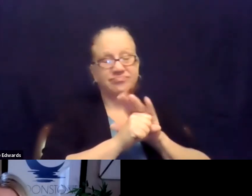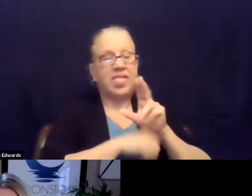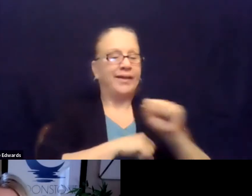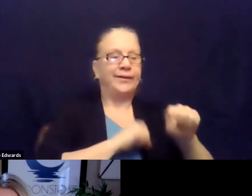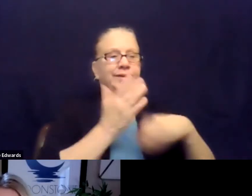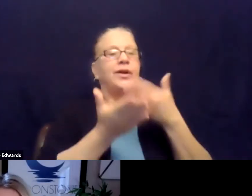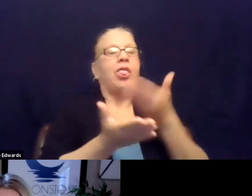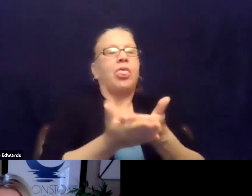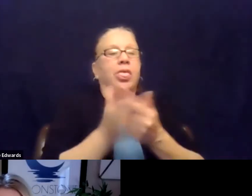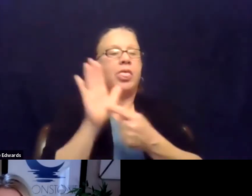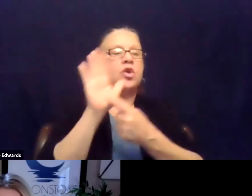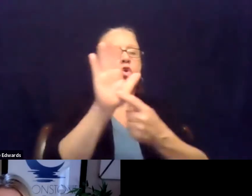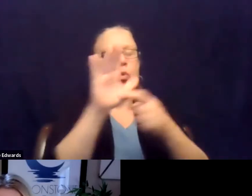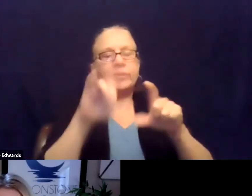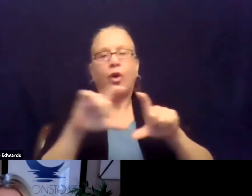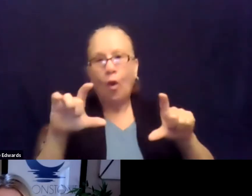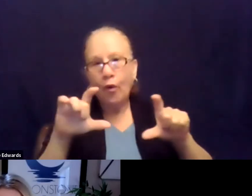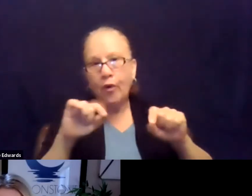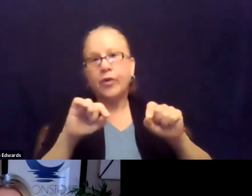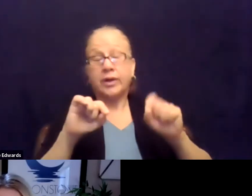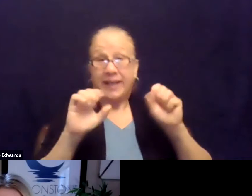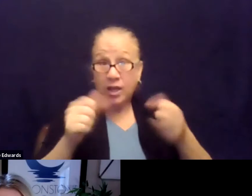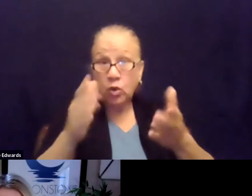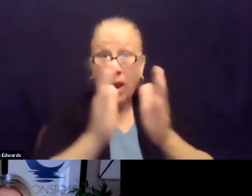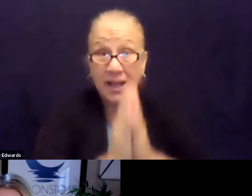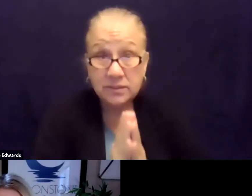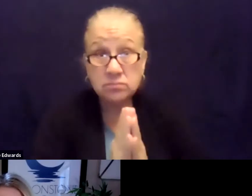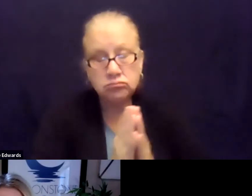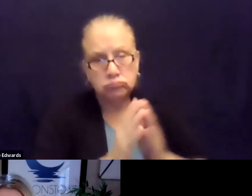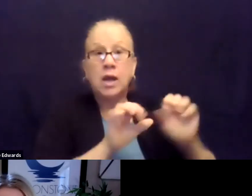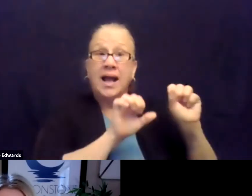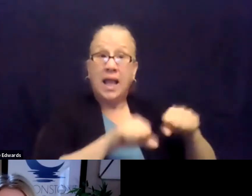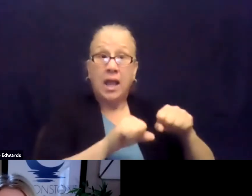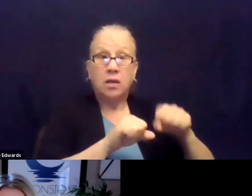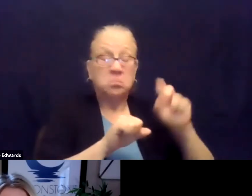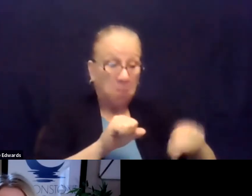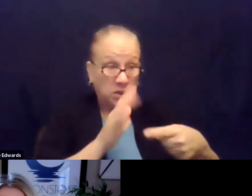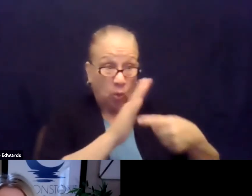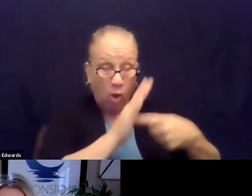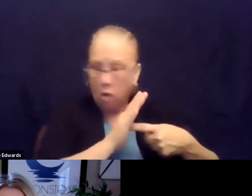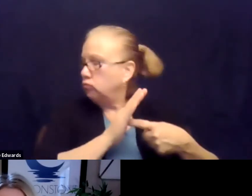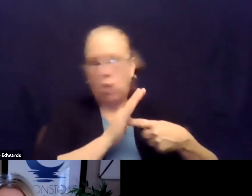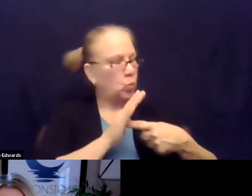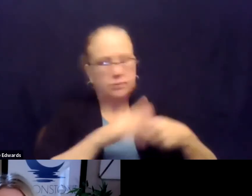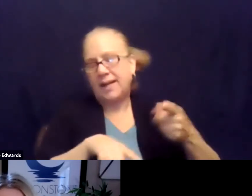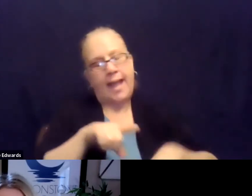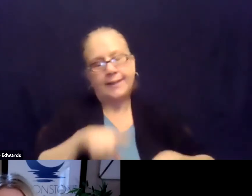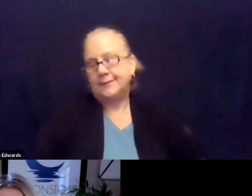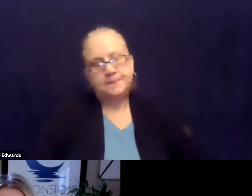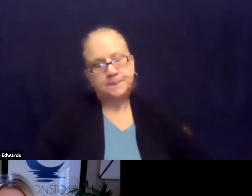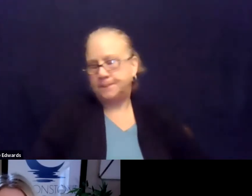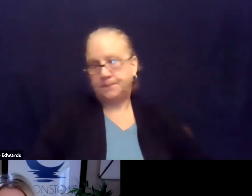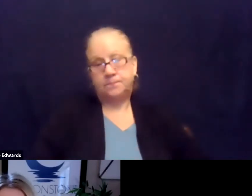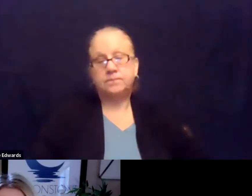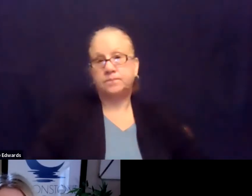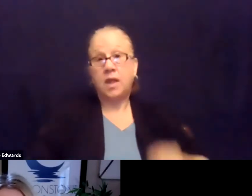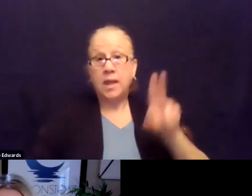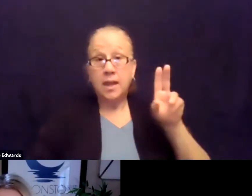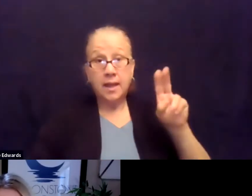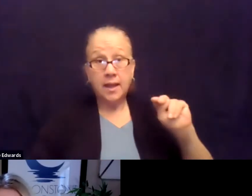show their status. Can you ask them? Yes. Can you require it? No. Unless, you are in an employment